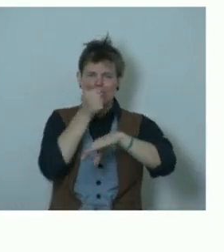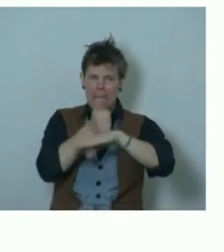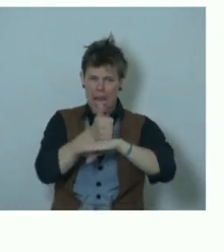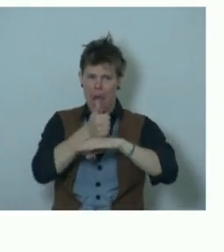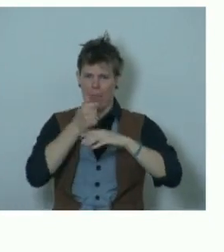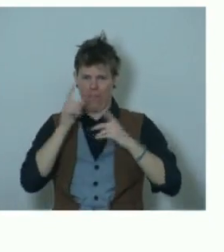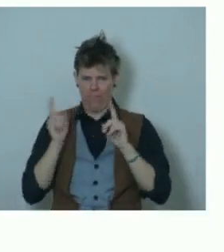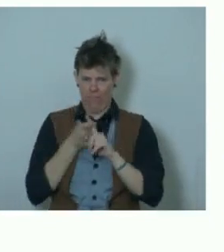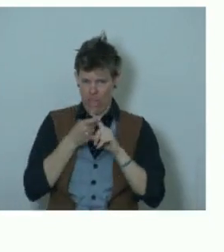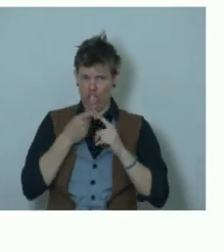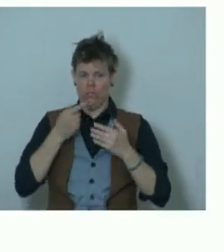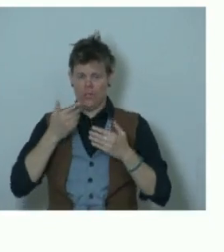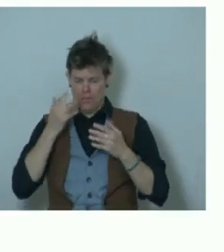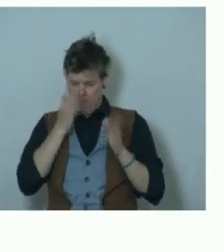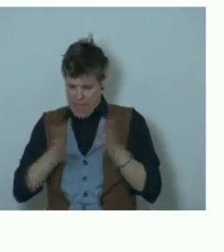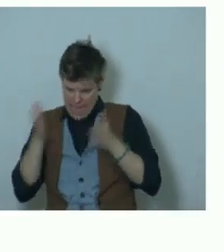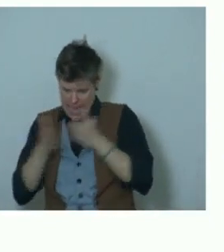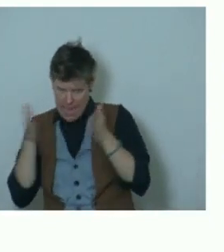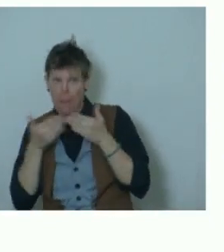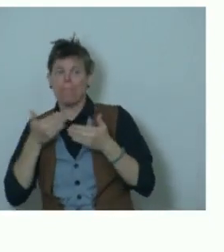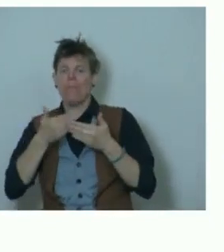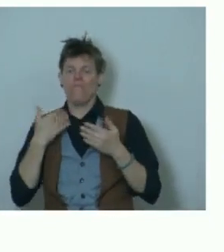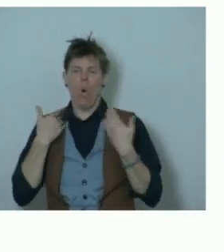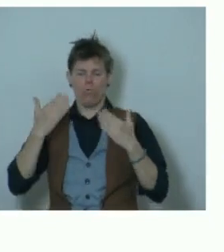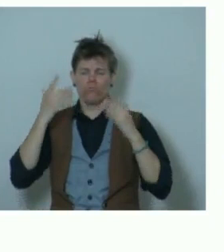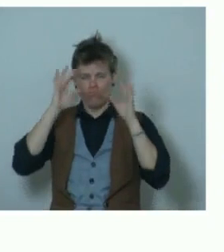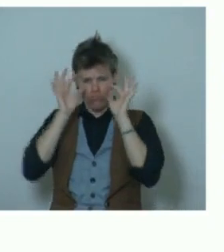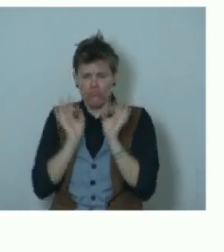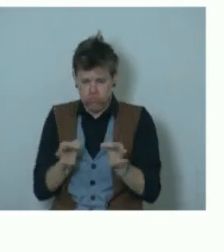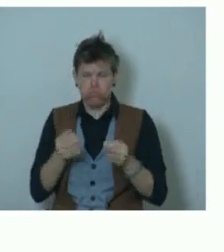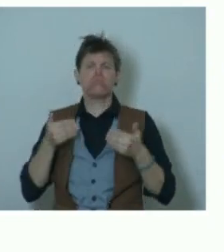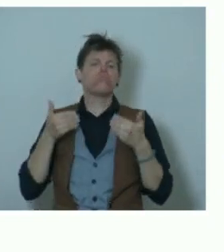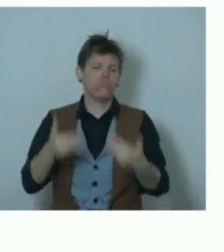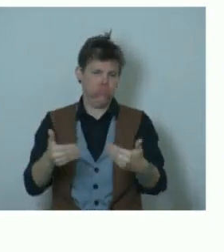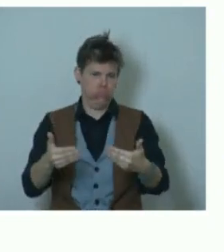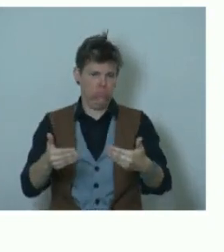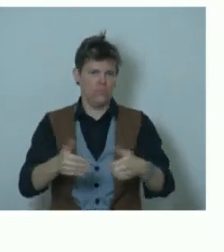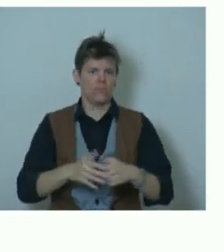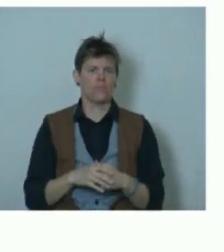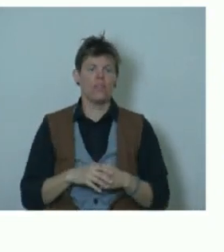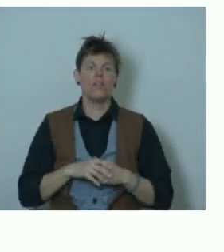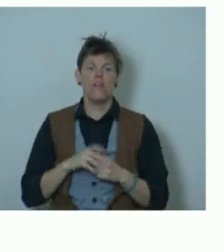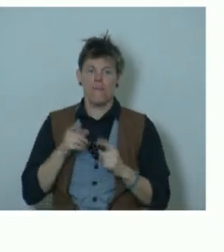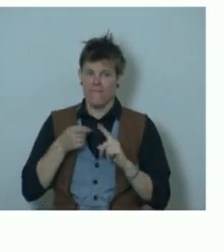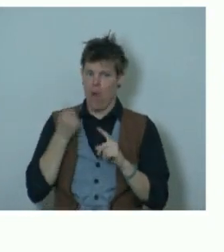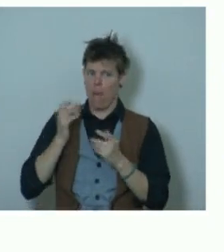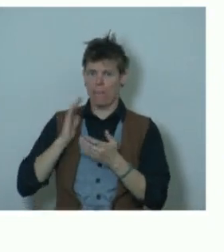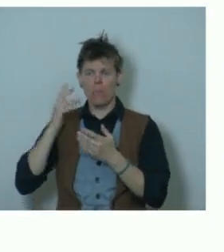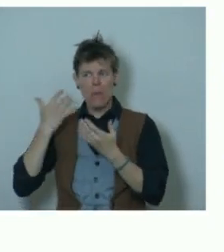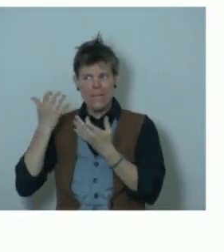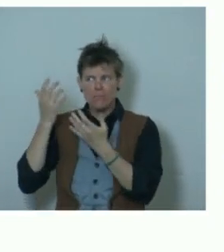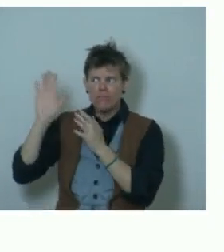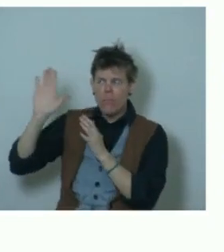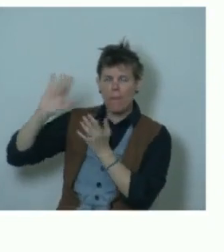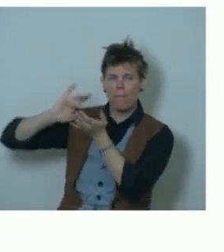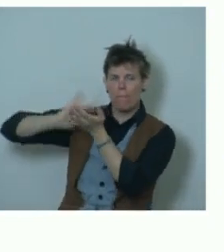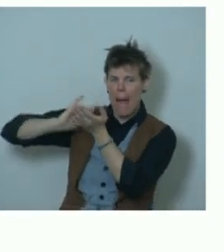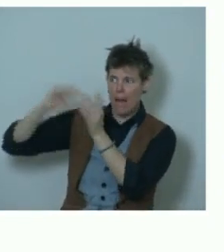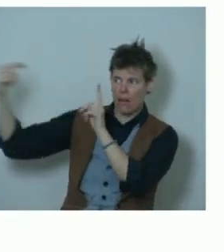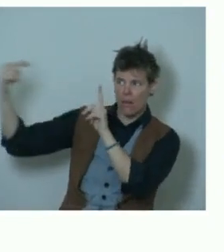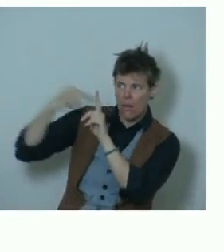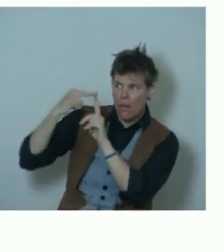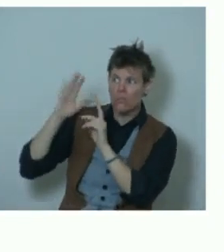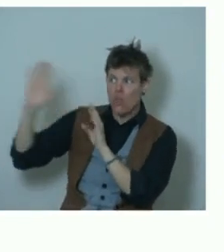YOU CAN SEE THERE ARE A NUMBER OF THINGS WE HAVE TO HAVE IN PLACE TO MOVE FORWARD AND BEGIN TO REOPEN.